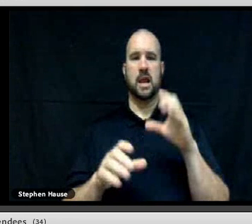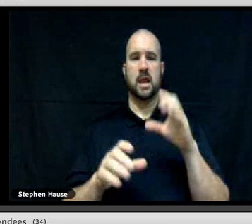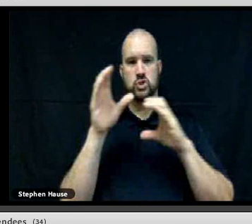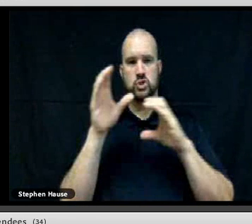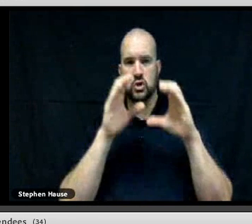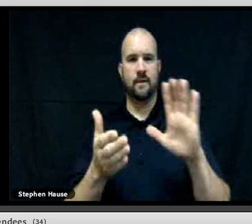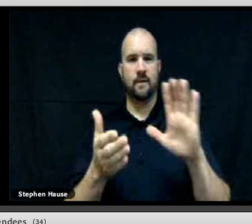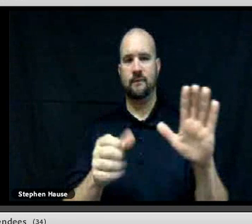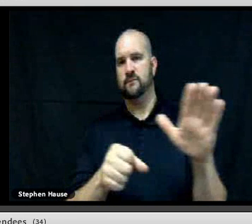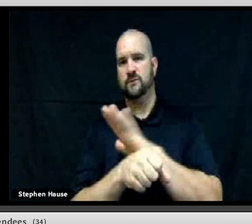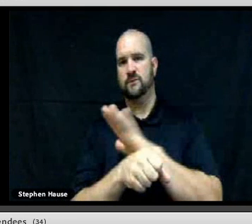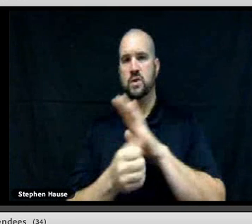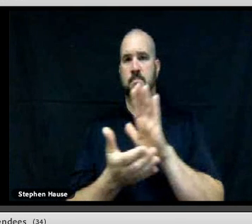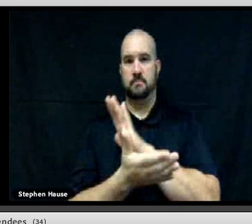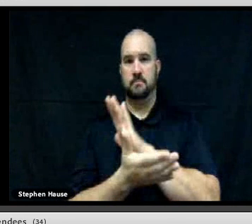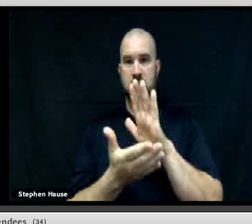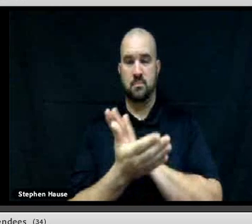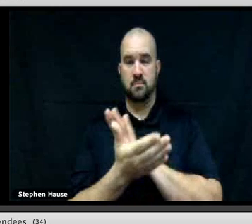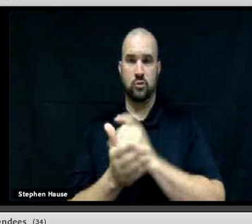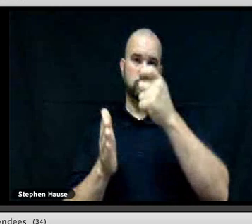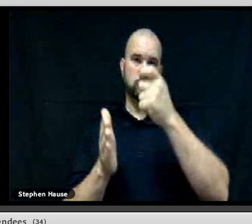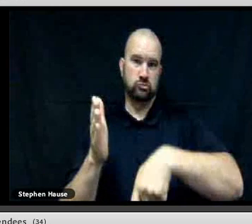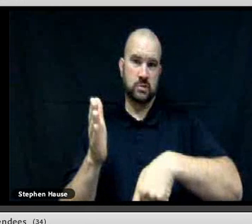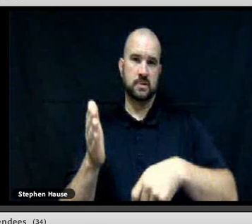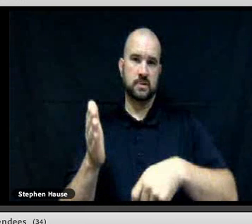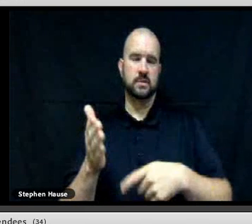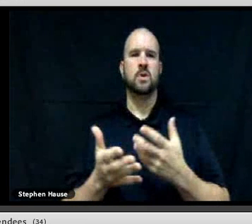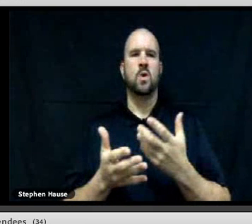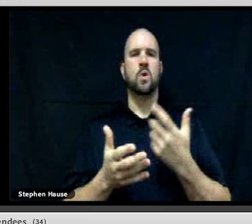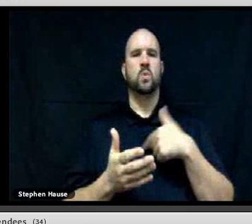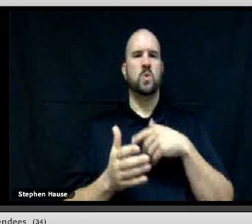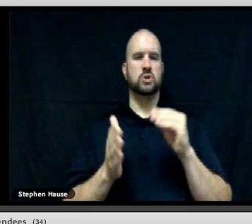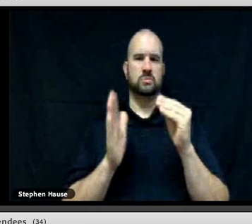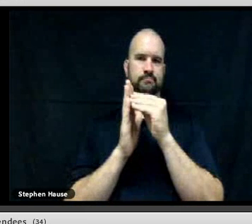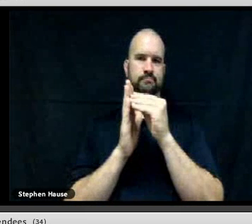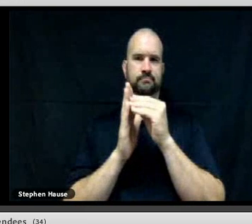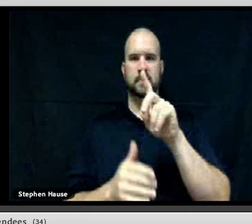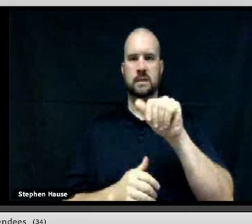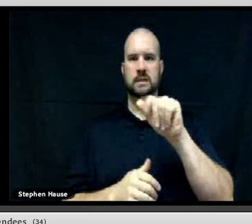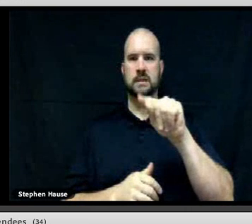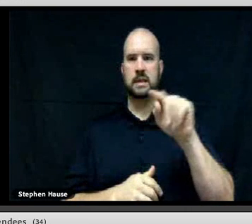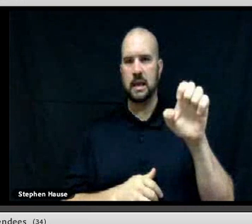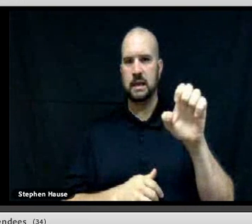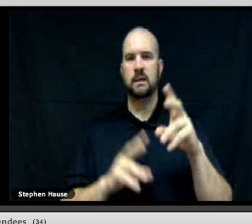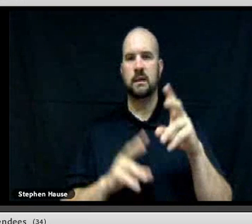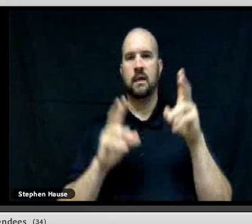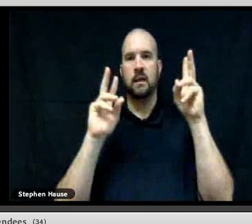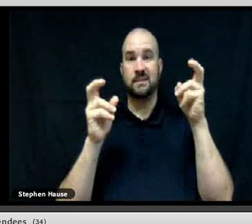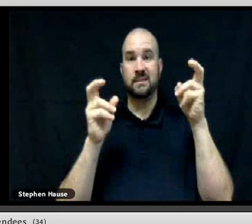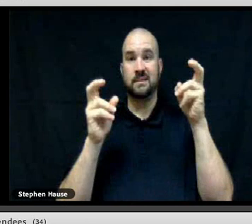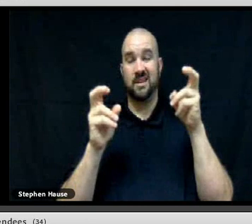we just put the date and the title and that can be really difficult for someone to search for in an aggregated context.